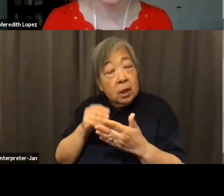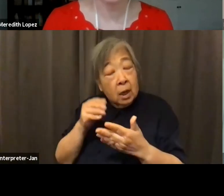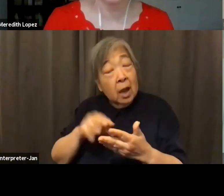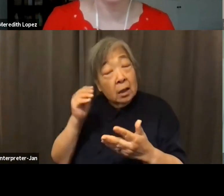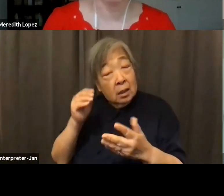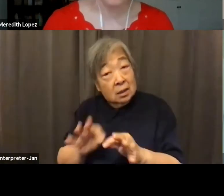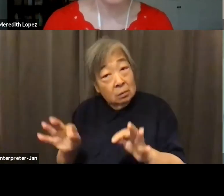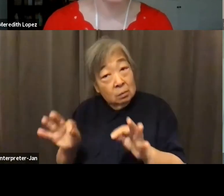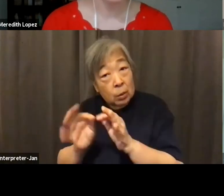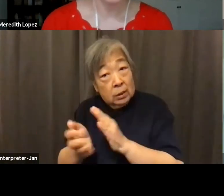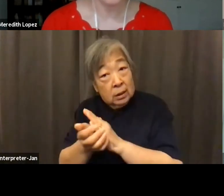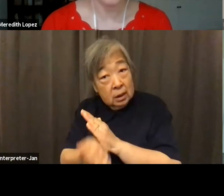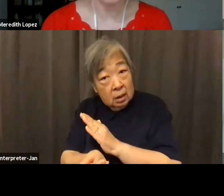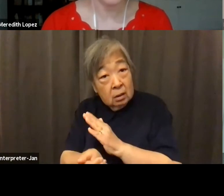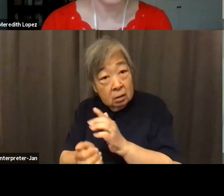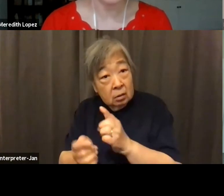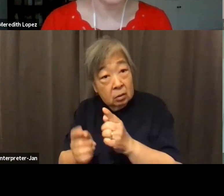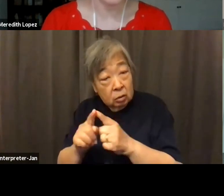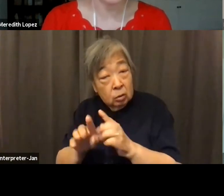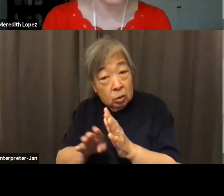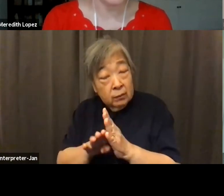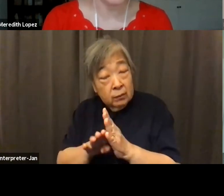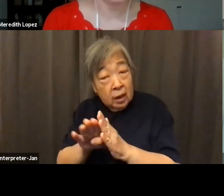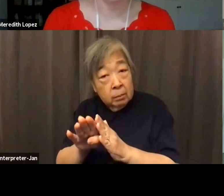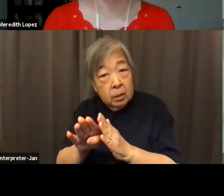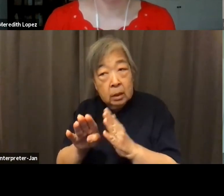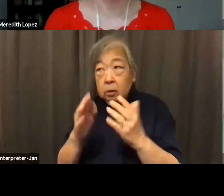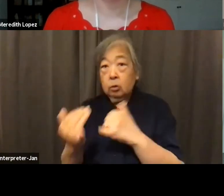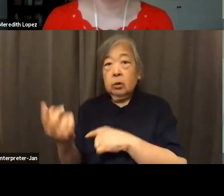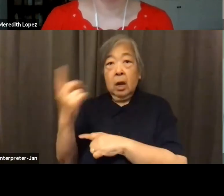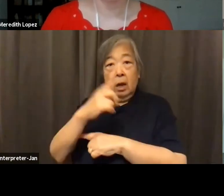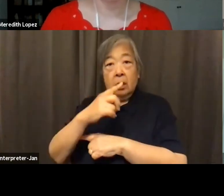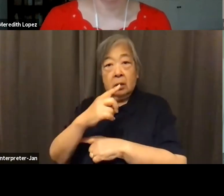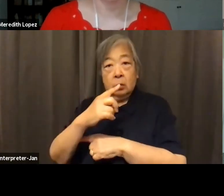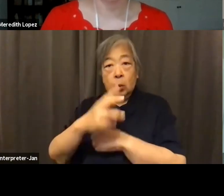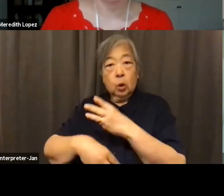to develop in today's day and age. Yeah.